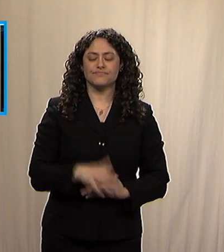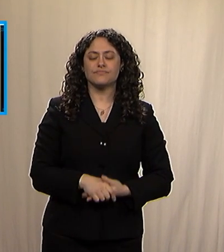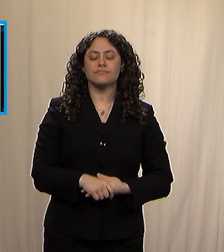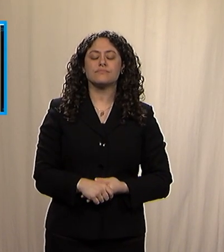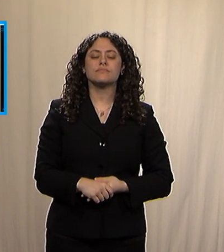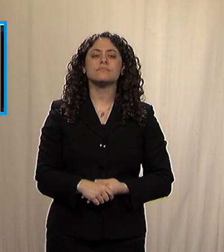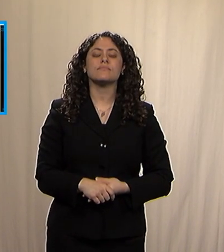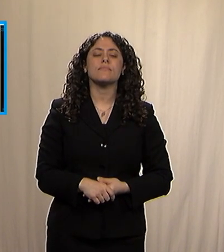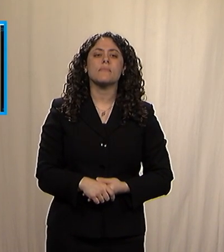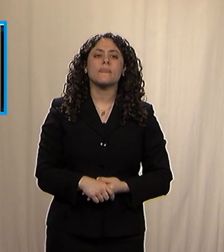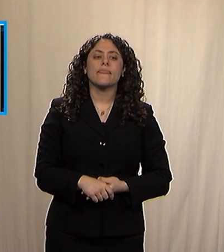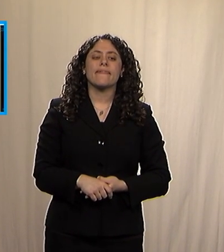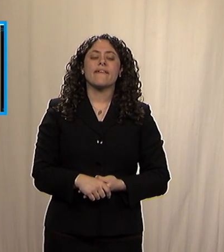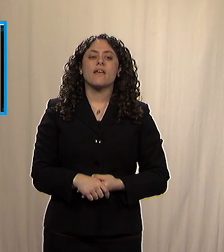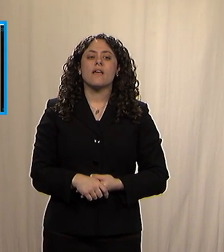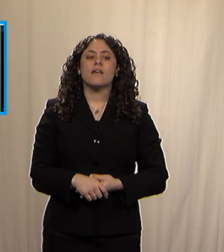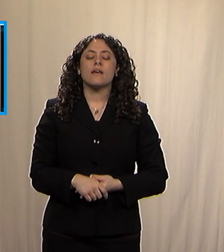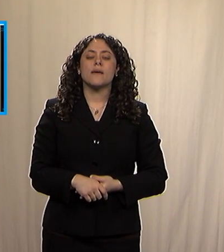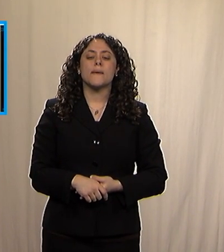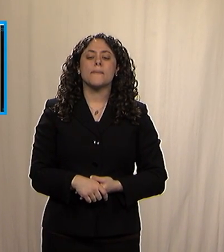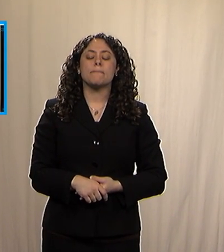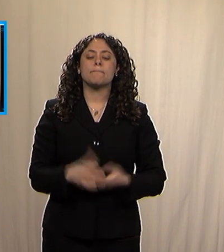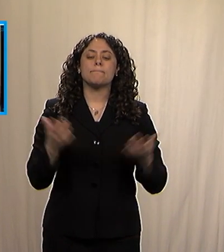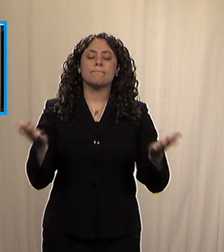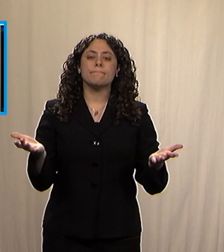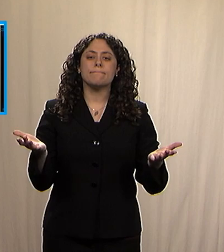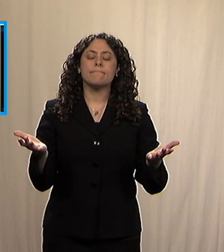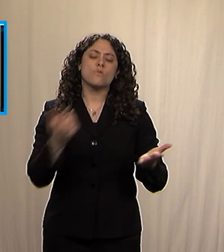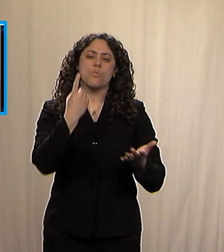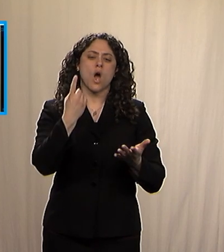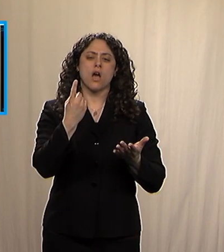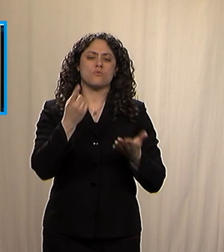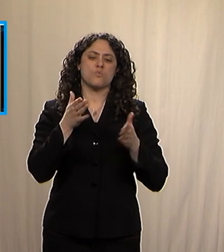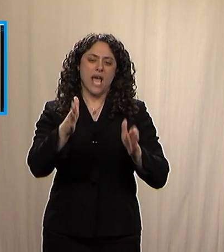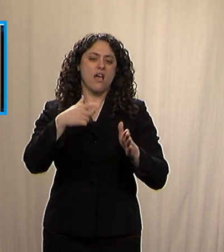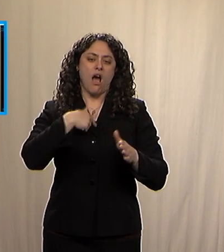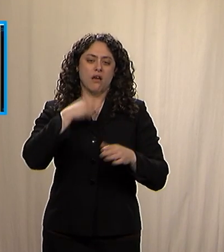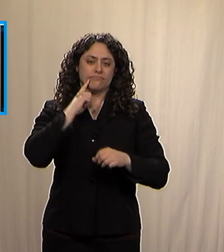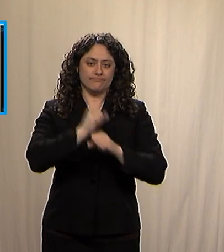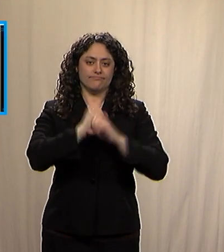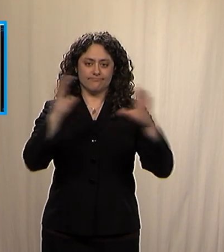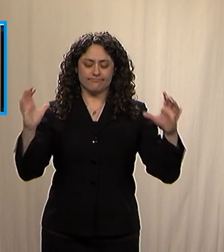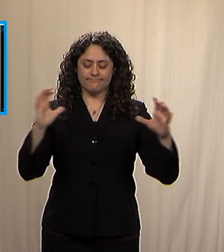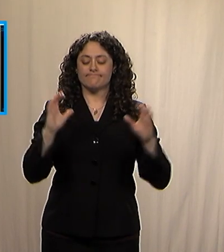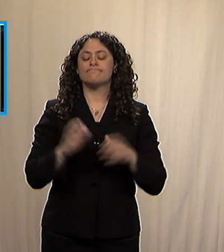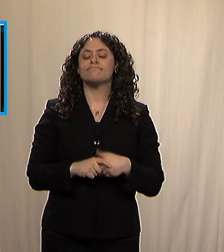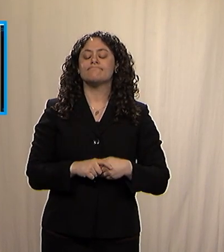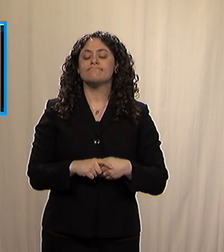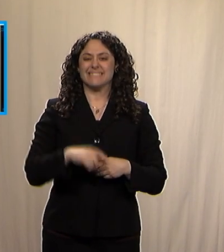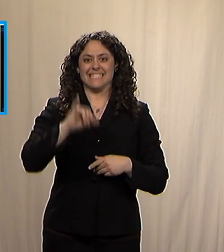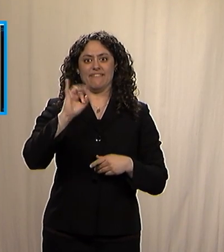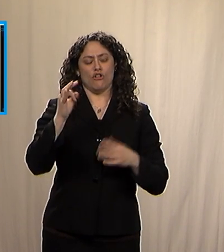Great question. One of the ways I think of this, if you have a fairly large interactive group, say 5 deaf people